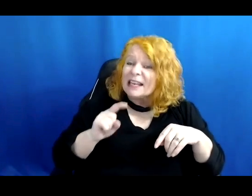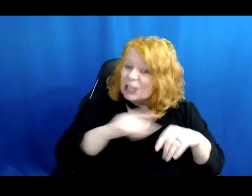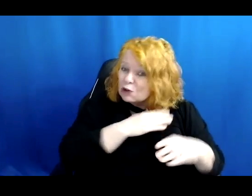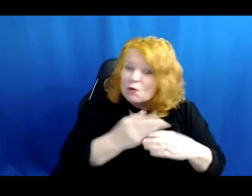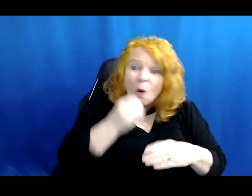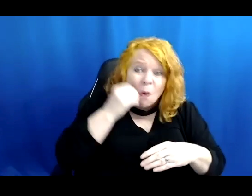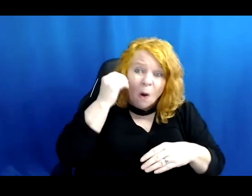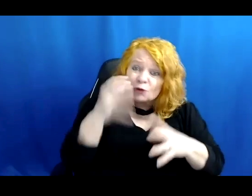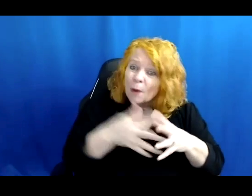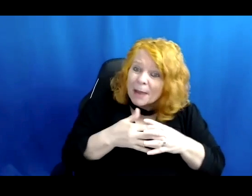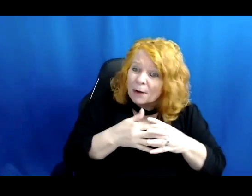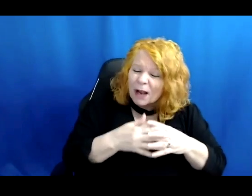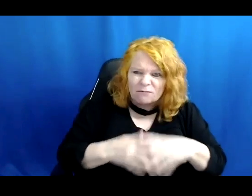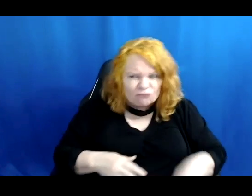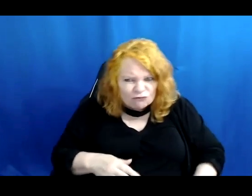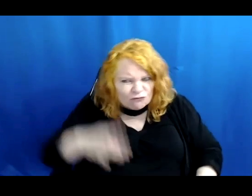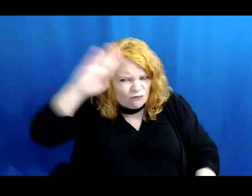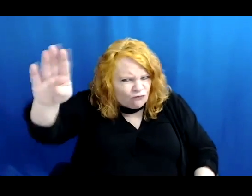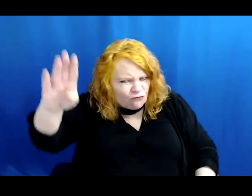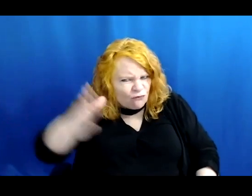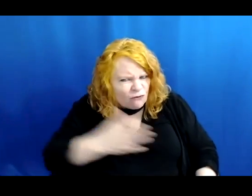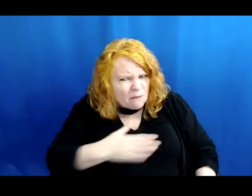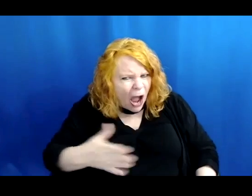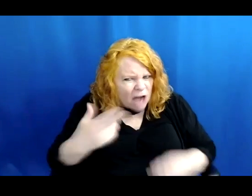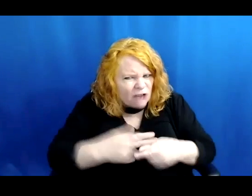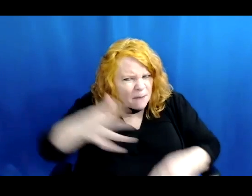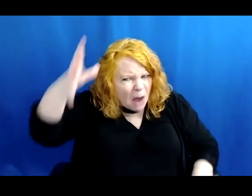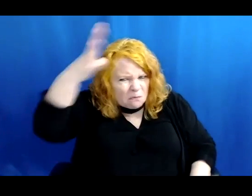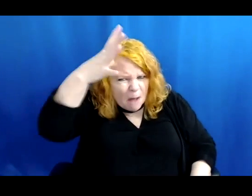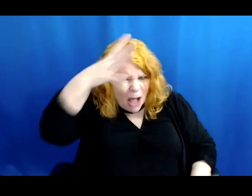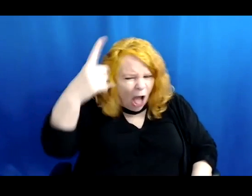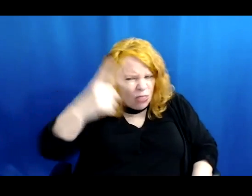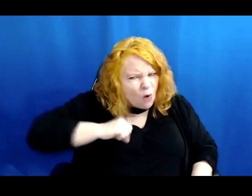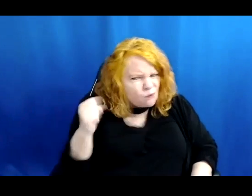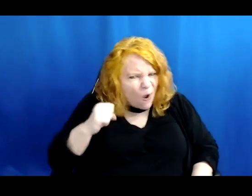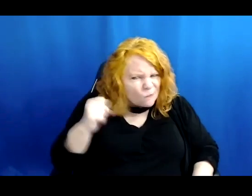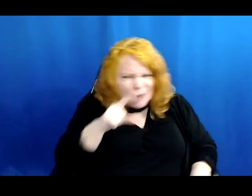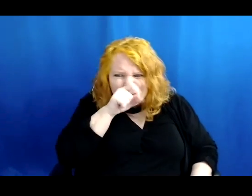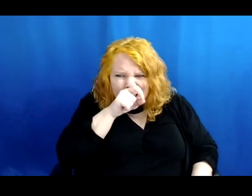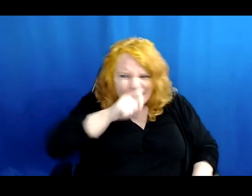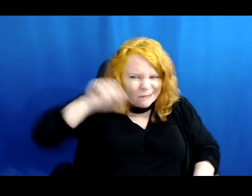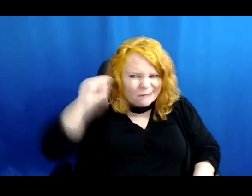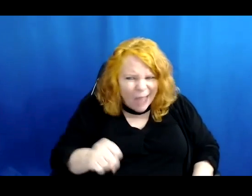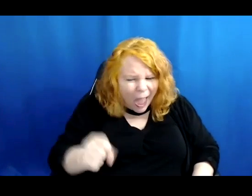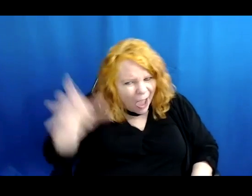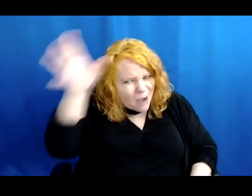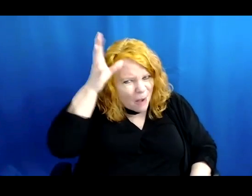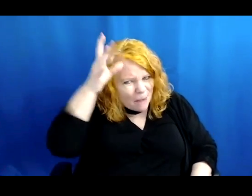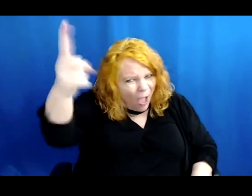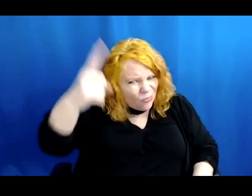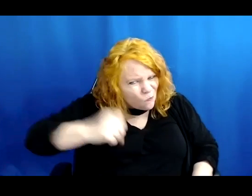“Hello, my name is Papa the One-Winged Parrot. Yes, Papa the One-Winged Parrot, yes.